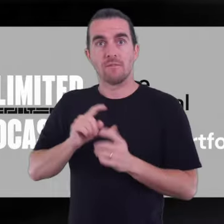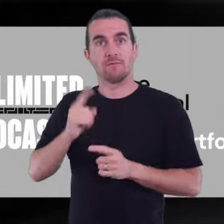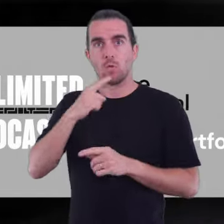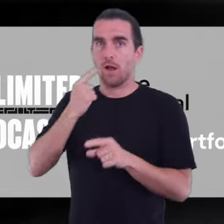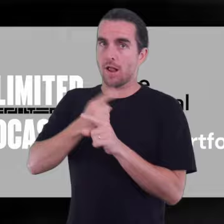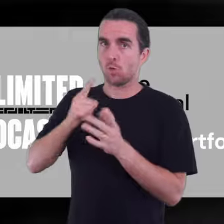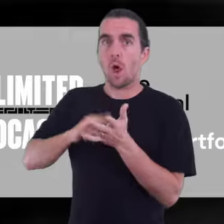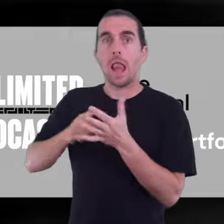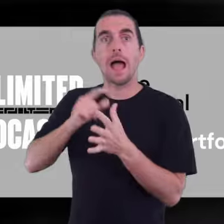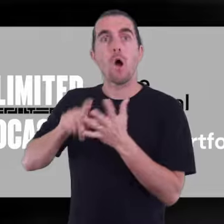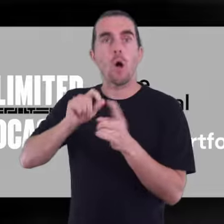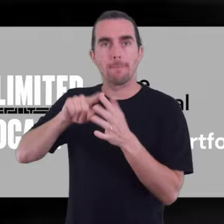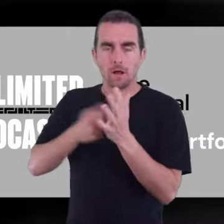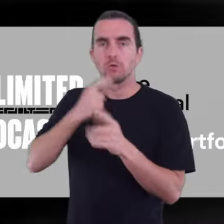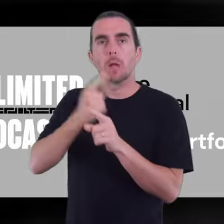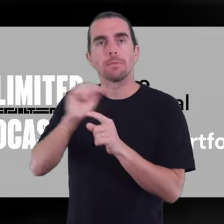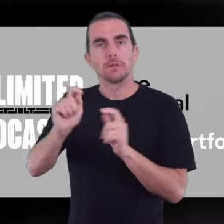about their zine-making workshop, "Take It Back".